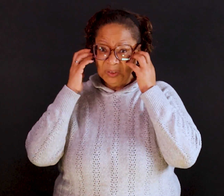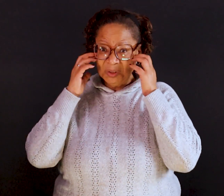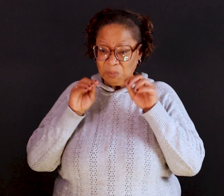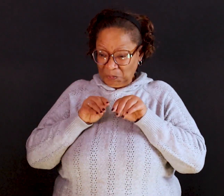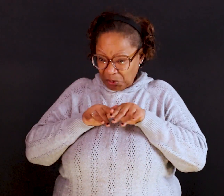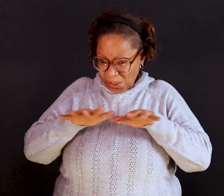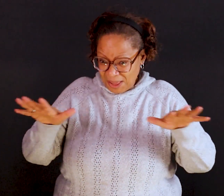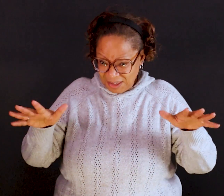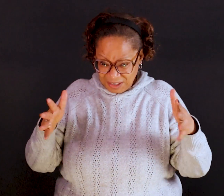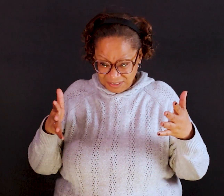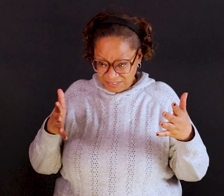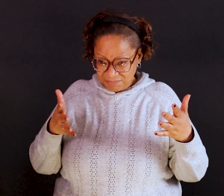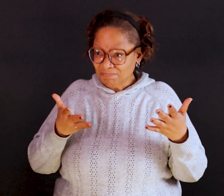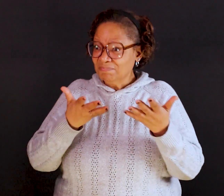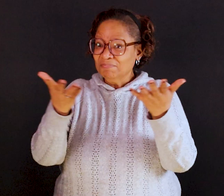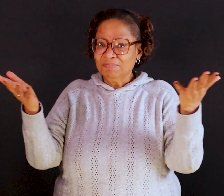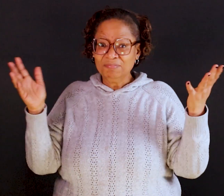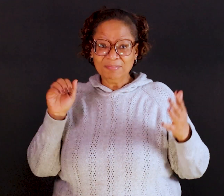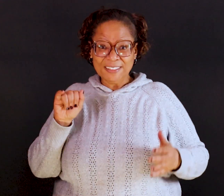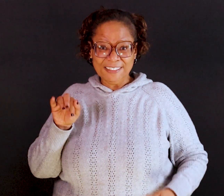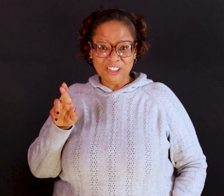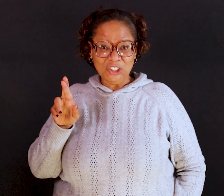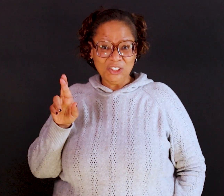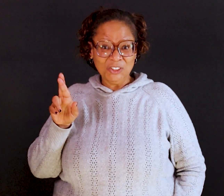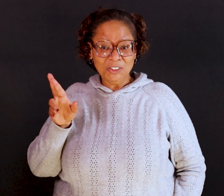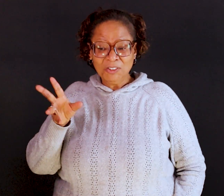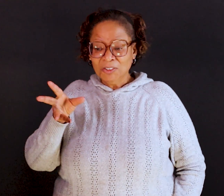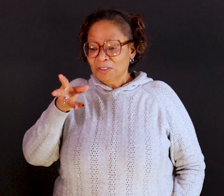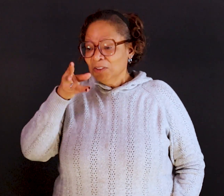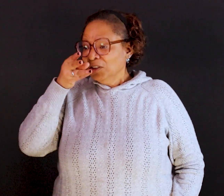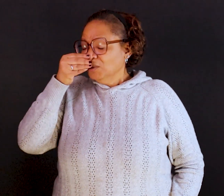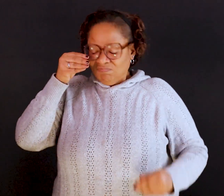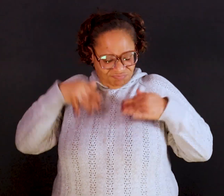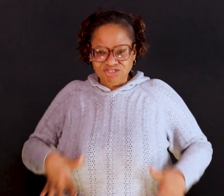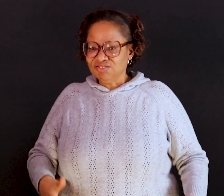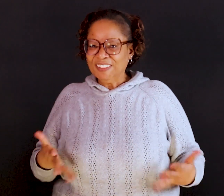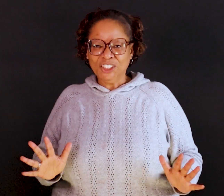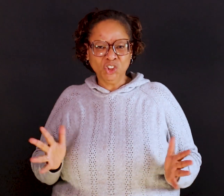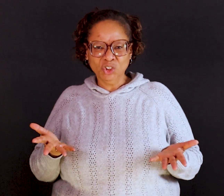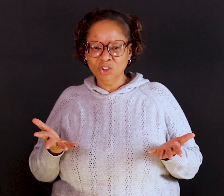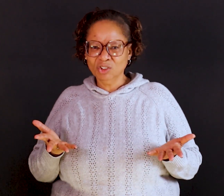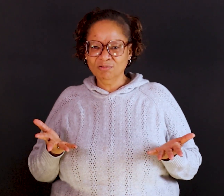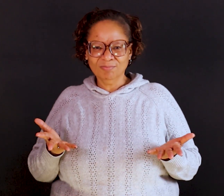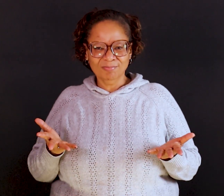Measles is spread through the air when people who have it breathe and cough.